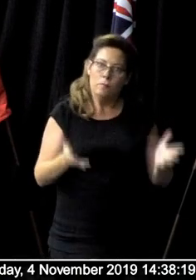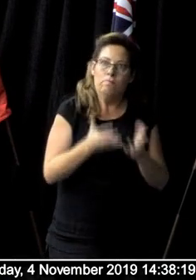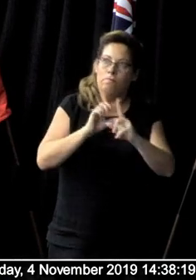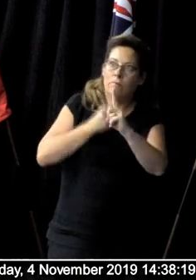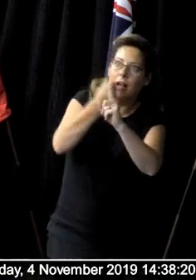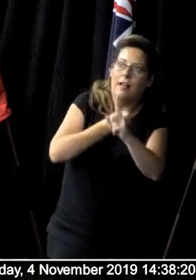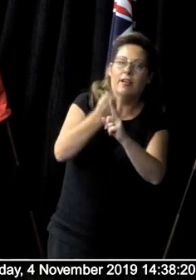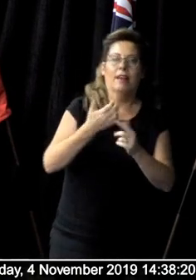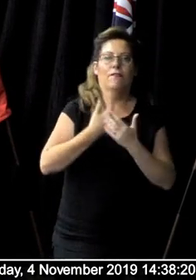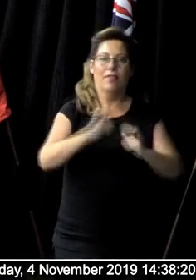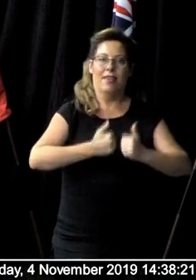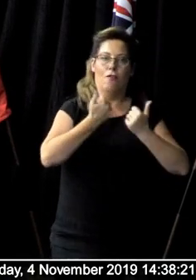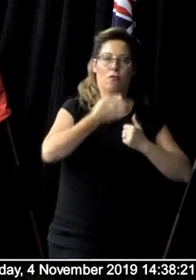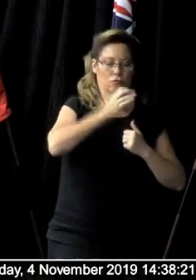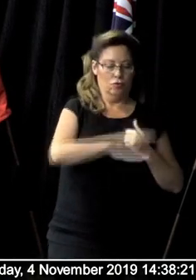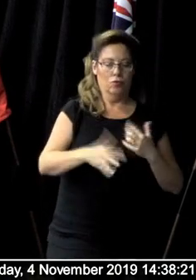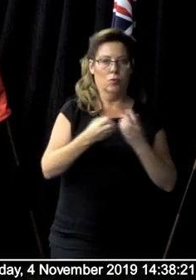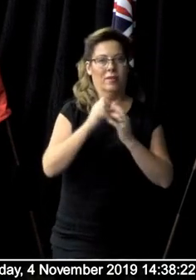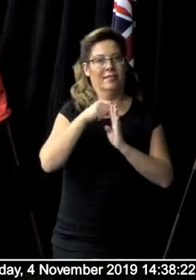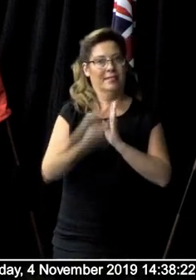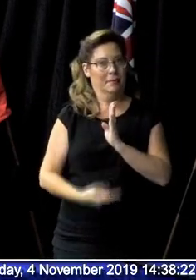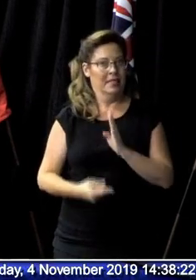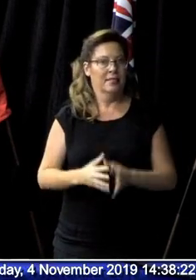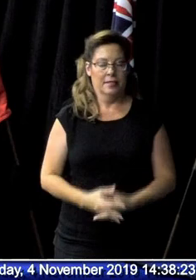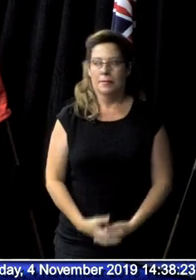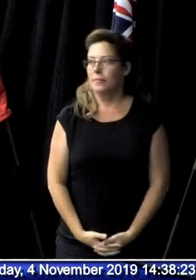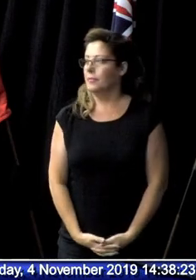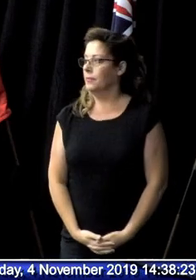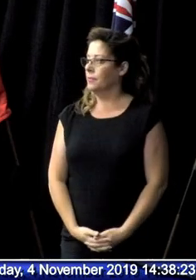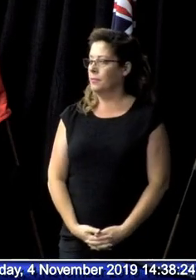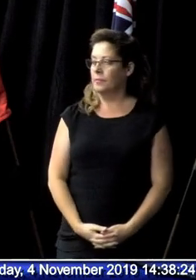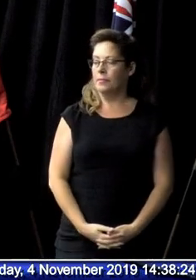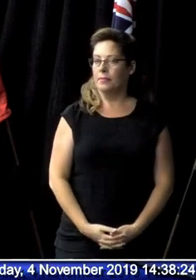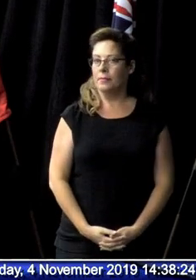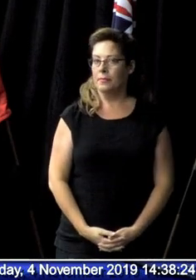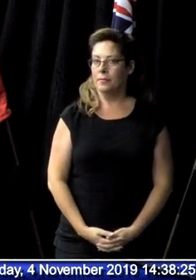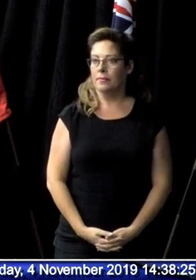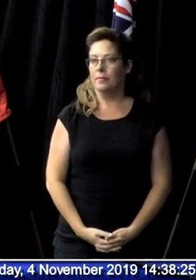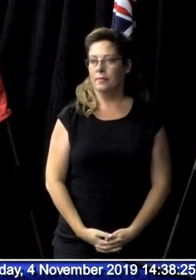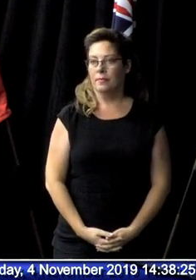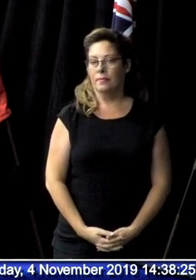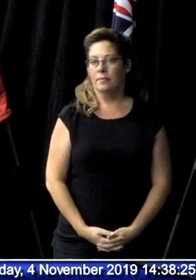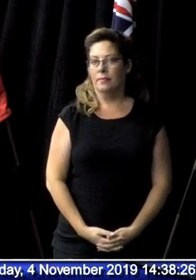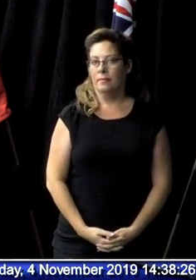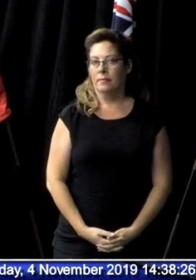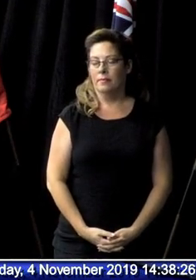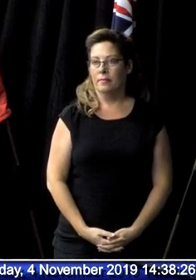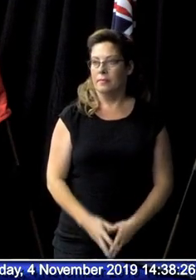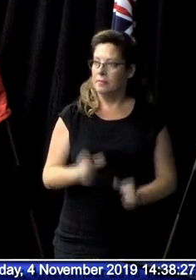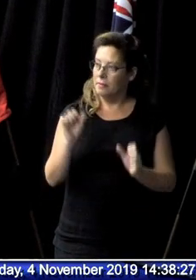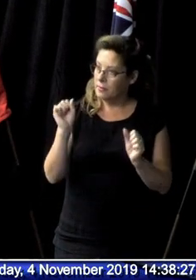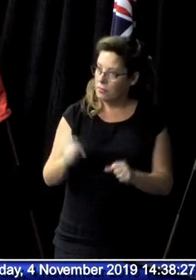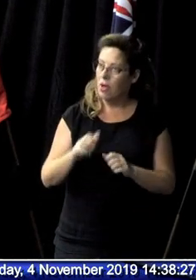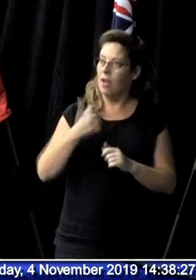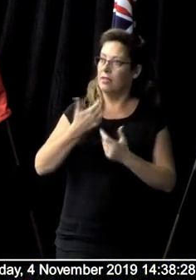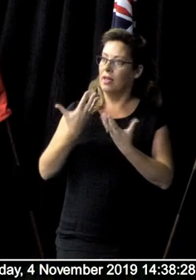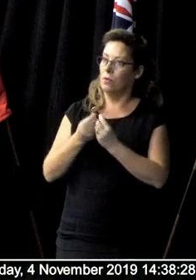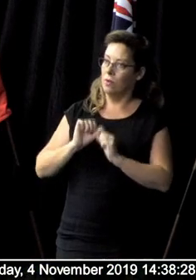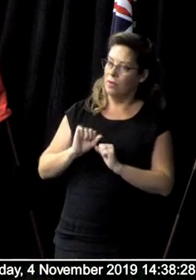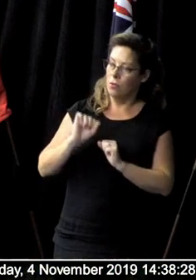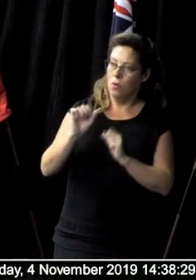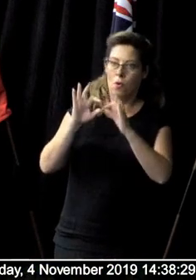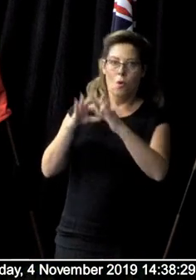And in respect of your organisation, you hear from people with respect to private